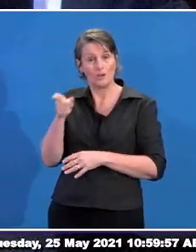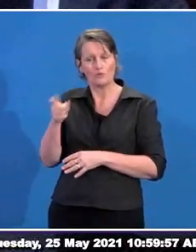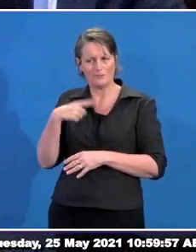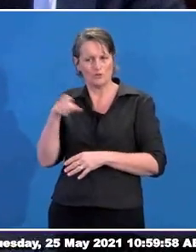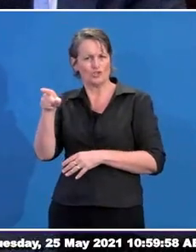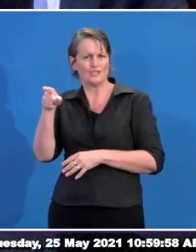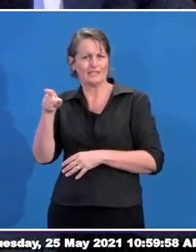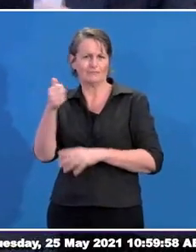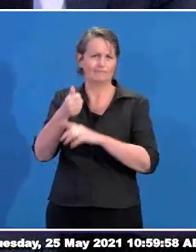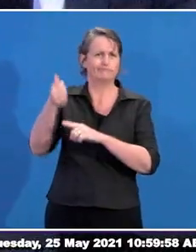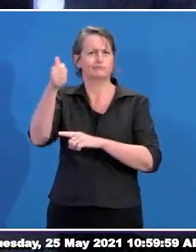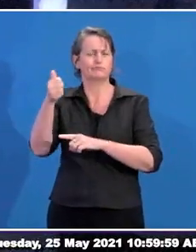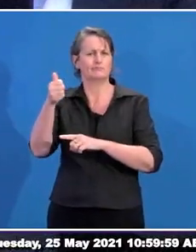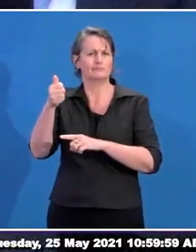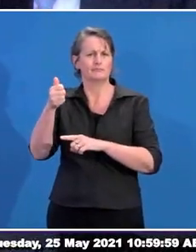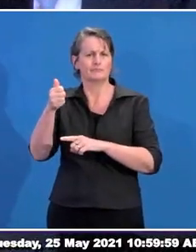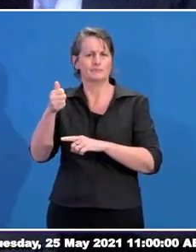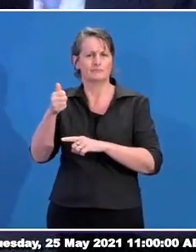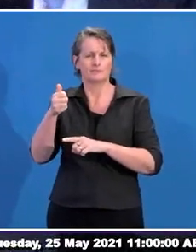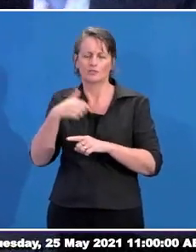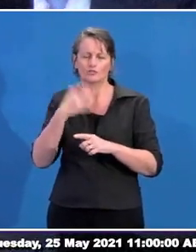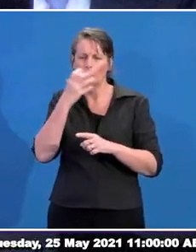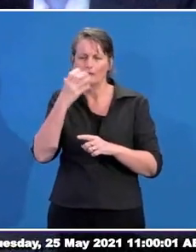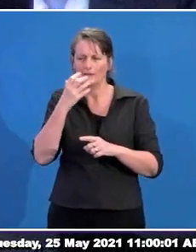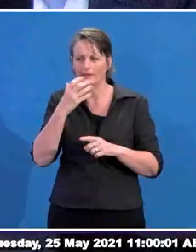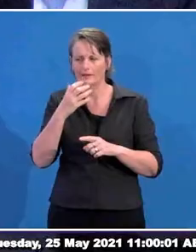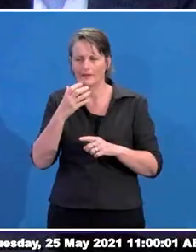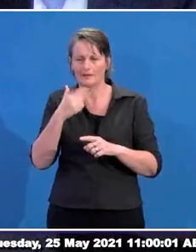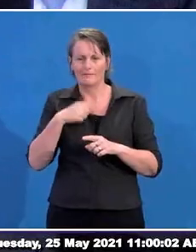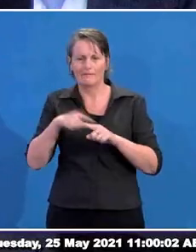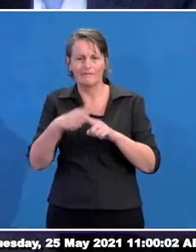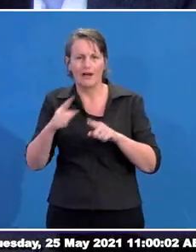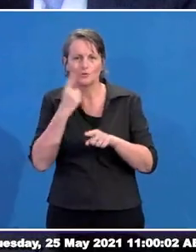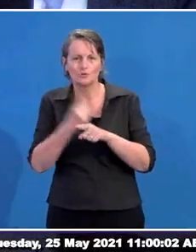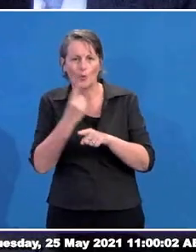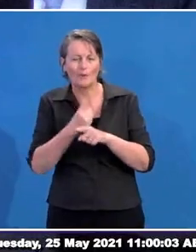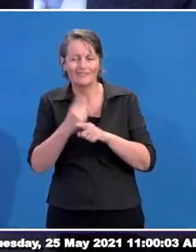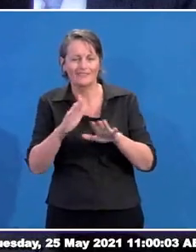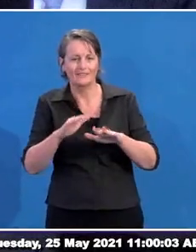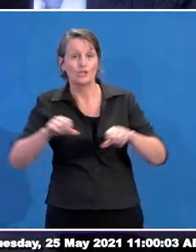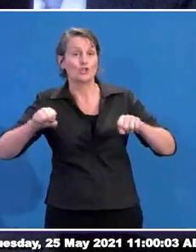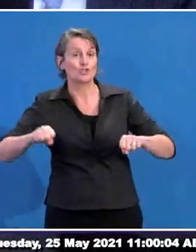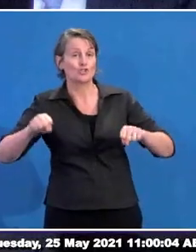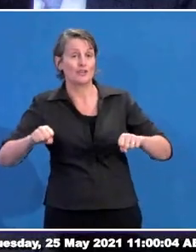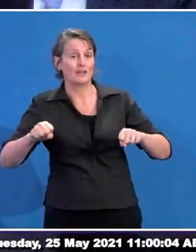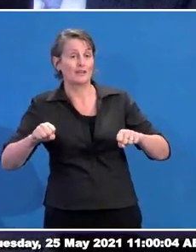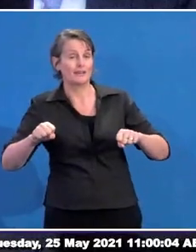Sorry. I didn't mean to, I keep getting tapped when I'm going too fast. Ms Eastman, I wonder if we could just go back to the question.